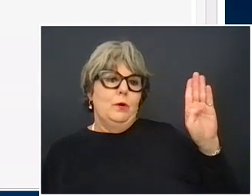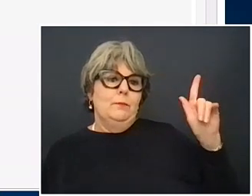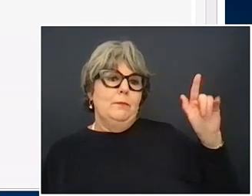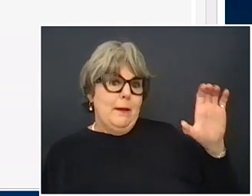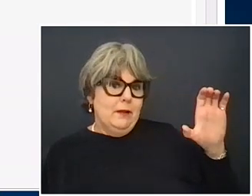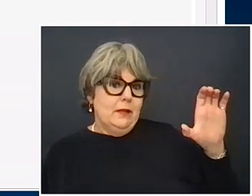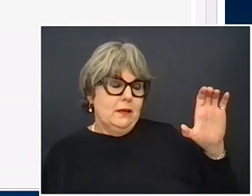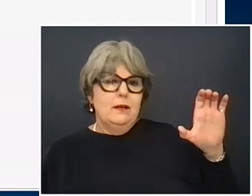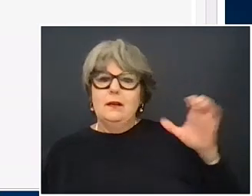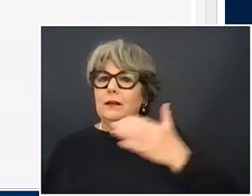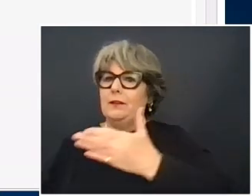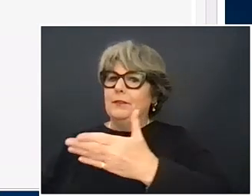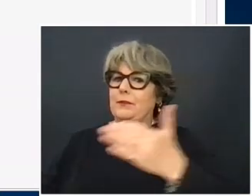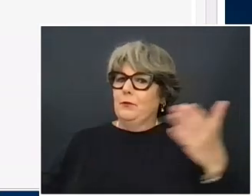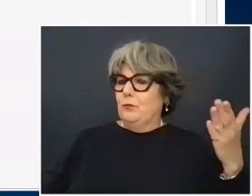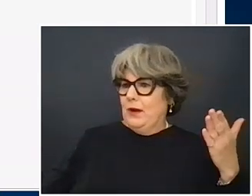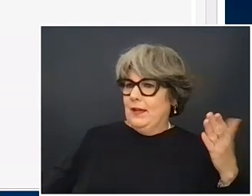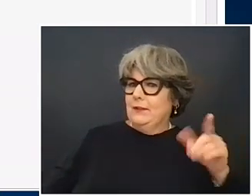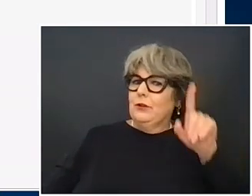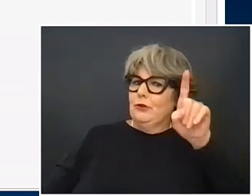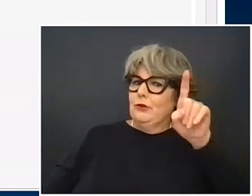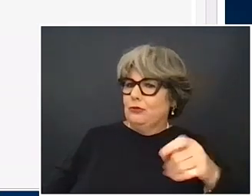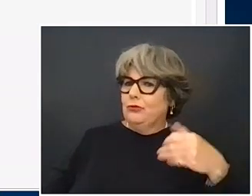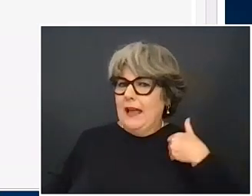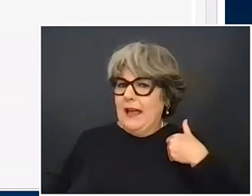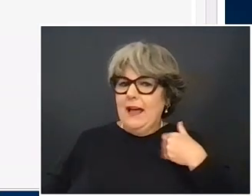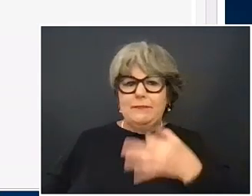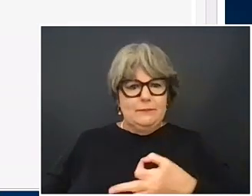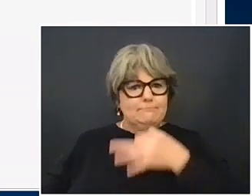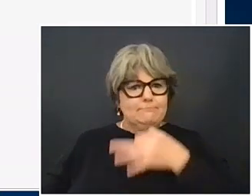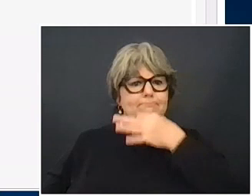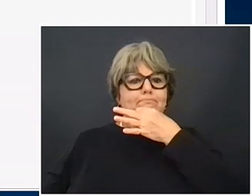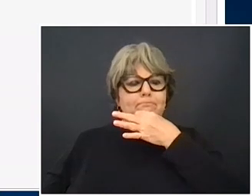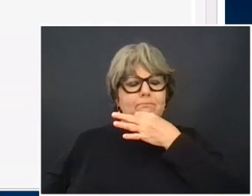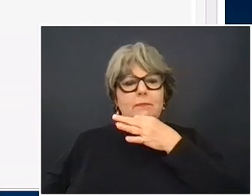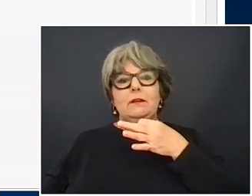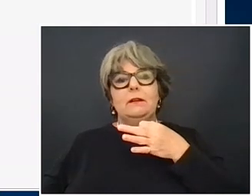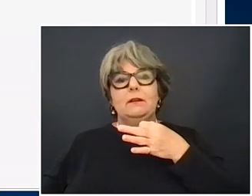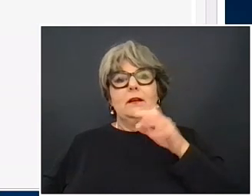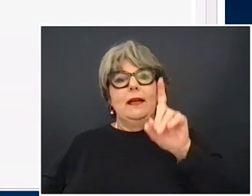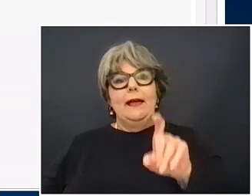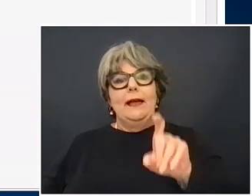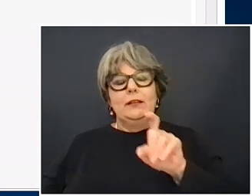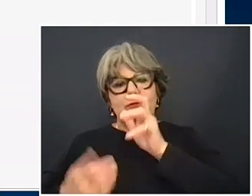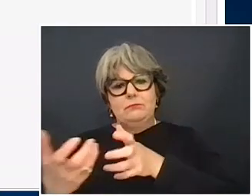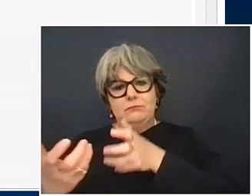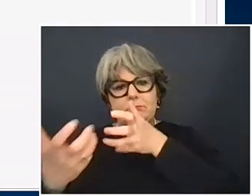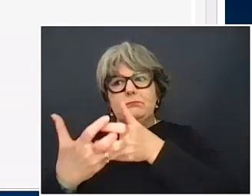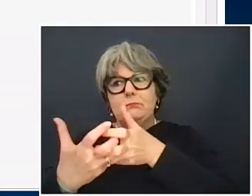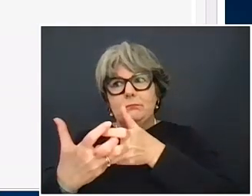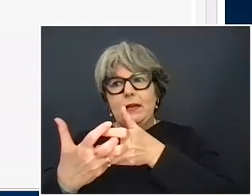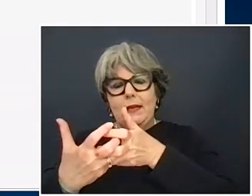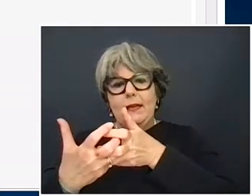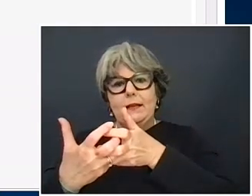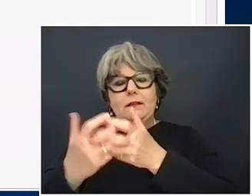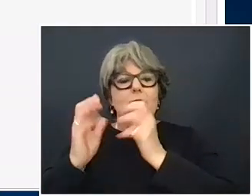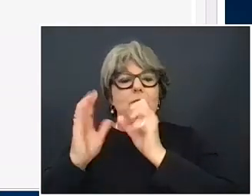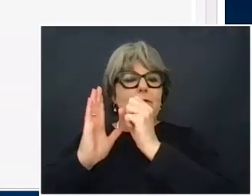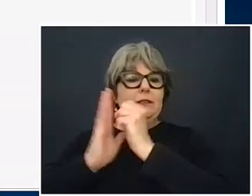presumably should have to have some expertise, and it should be pegged to the statutory requirements with regard to